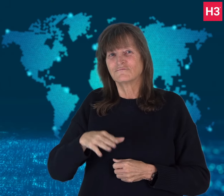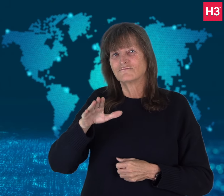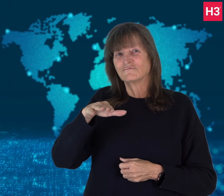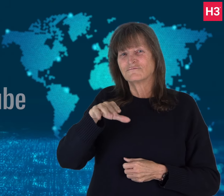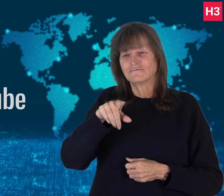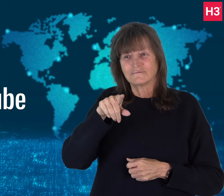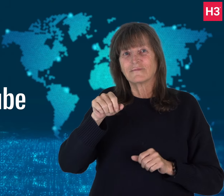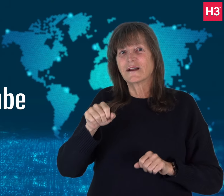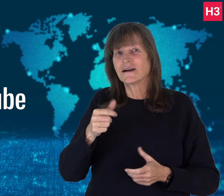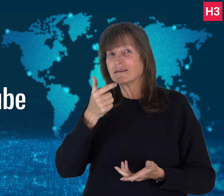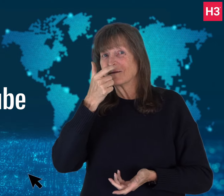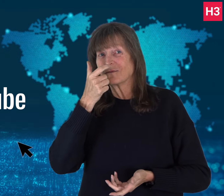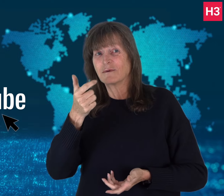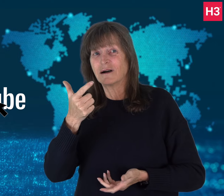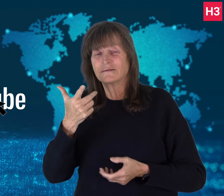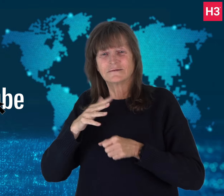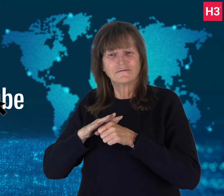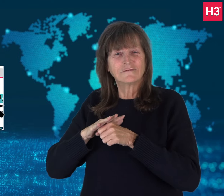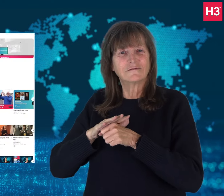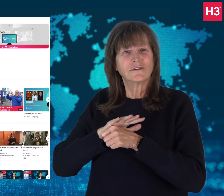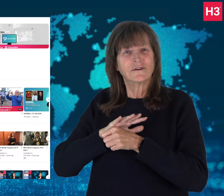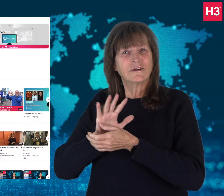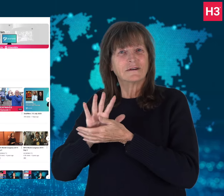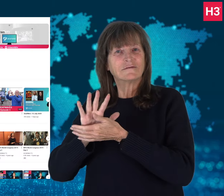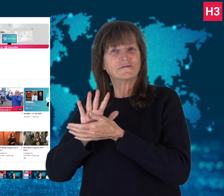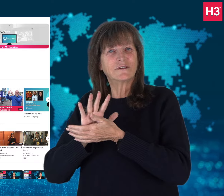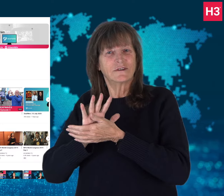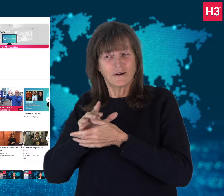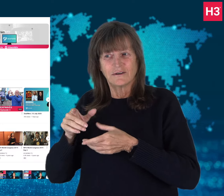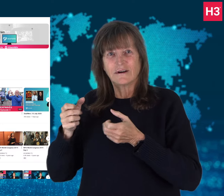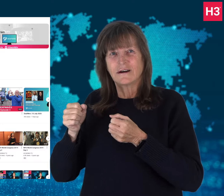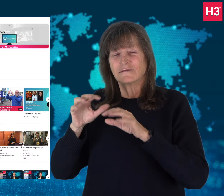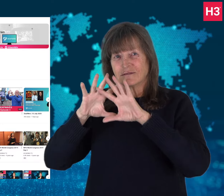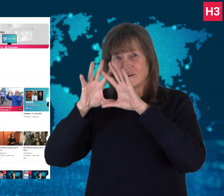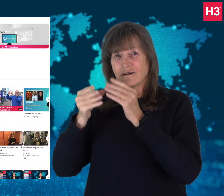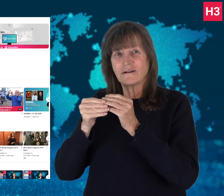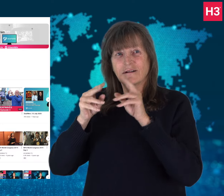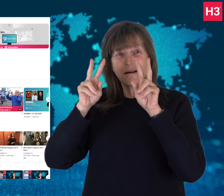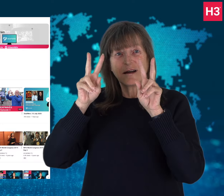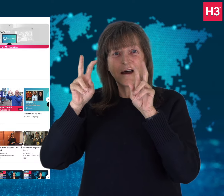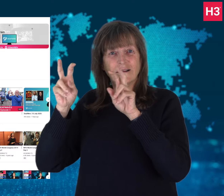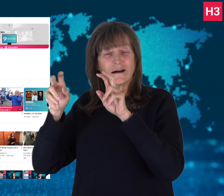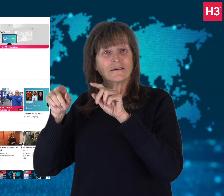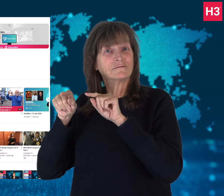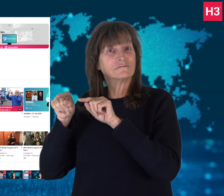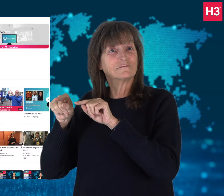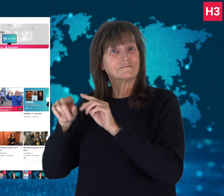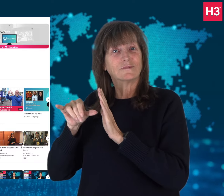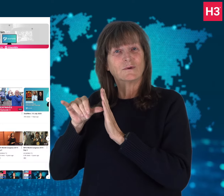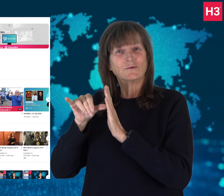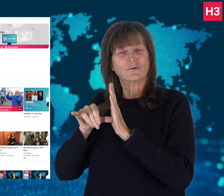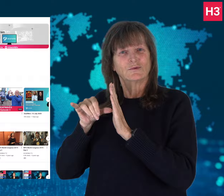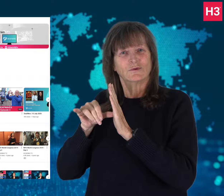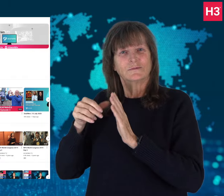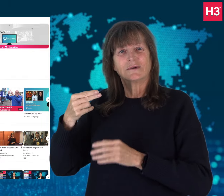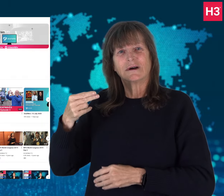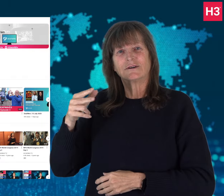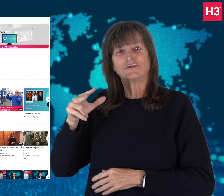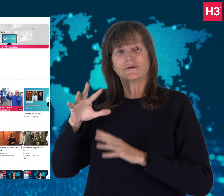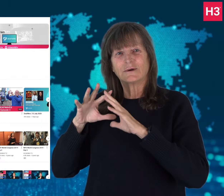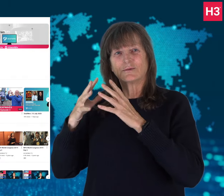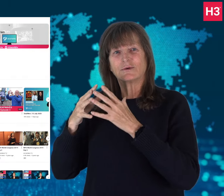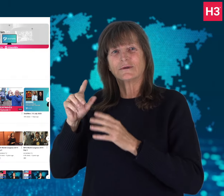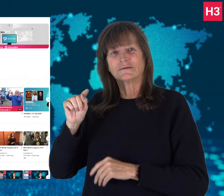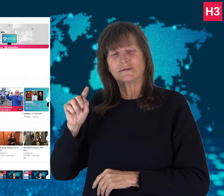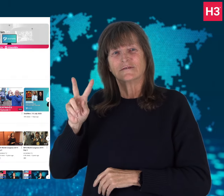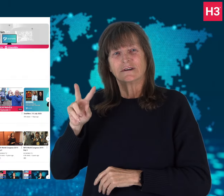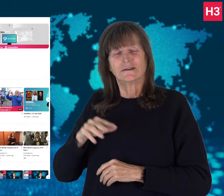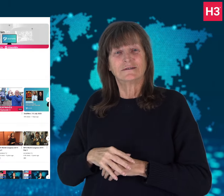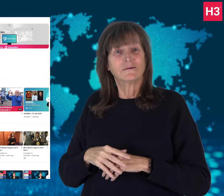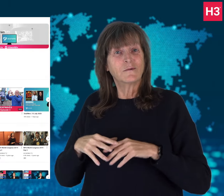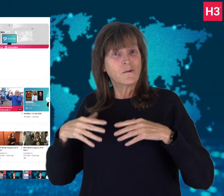You can watch the full video with all headlines on YouTube "H3 World TV"